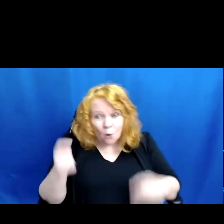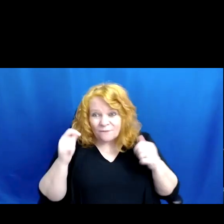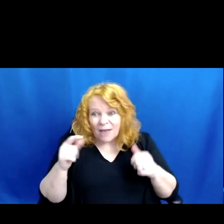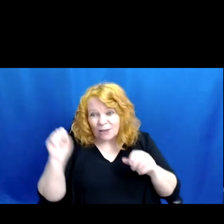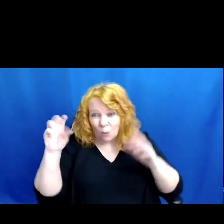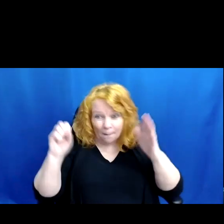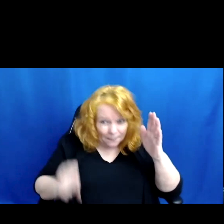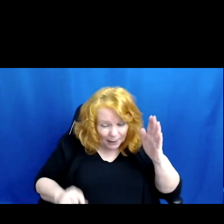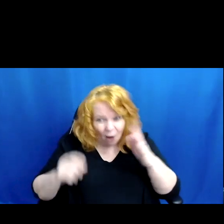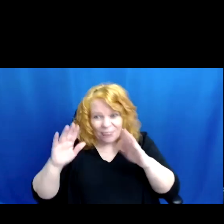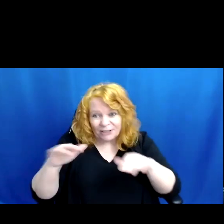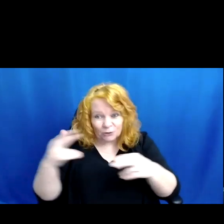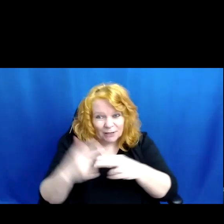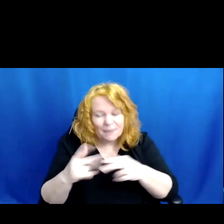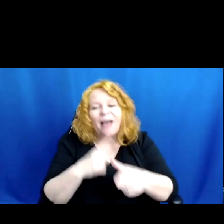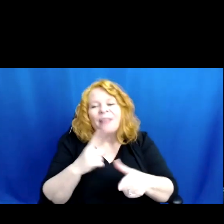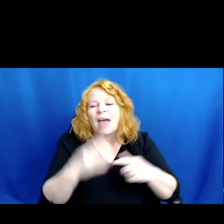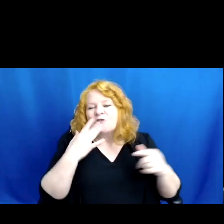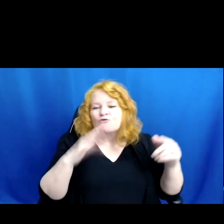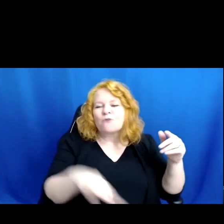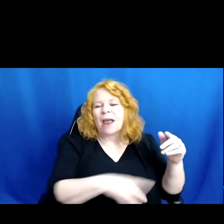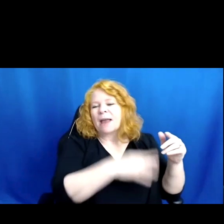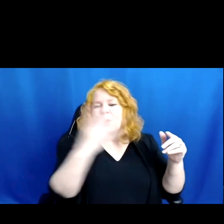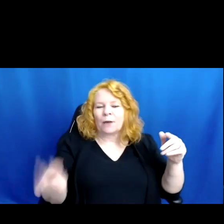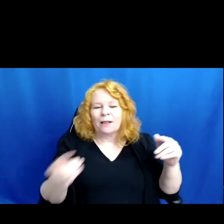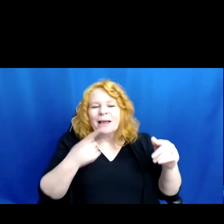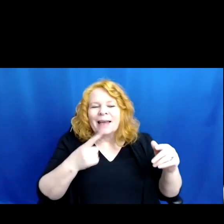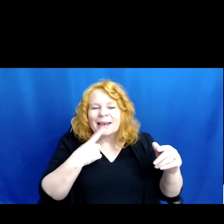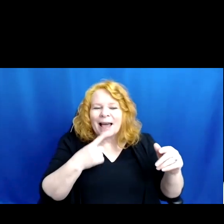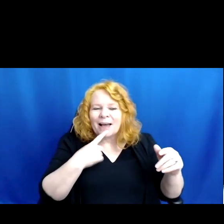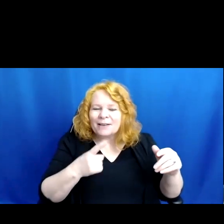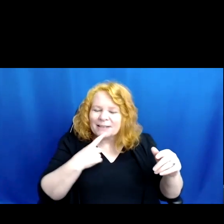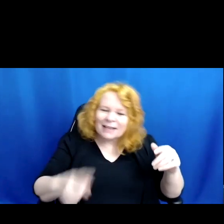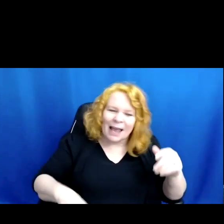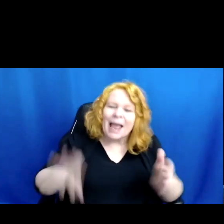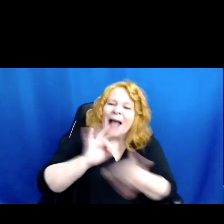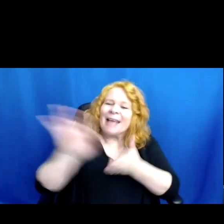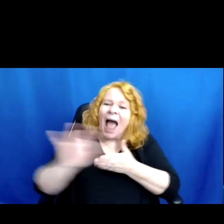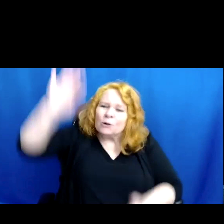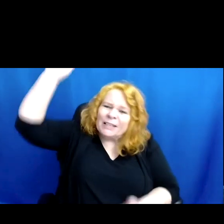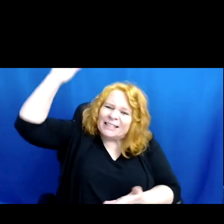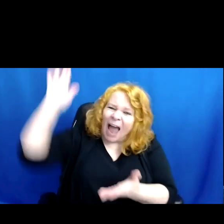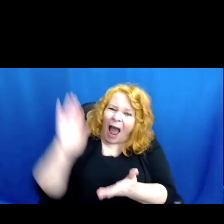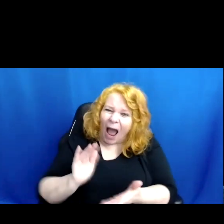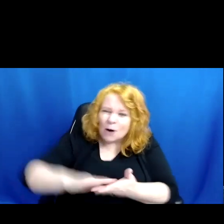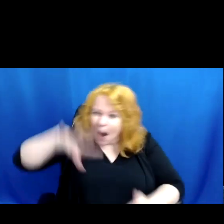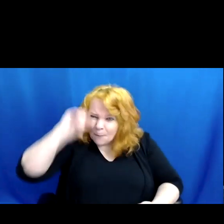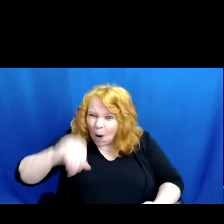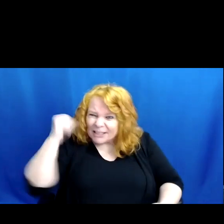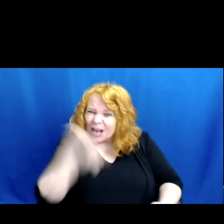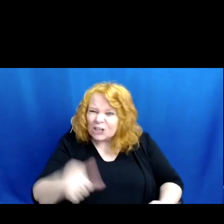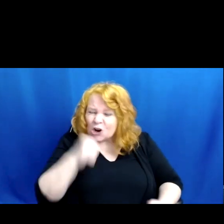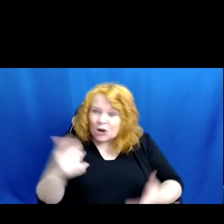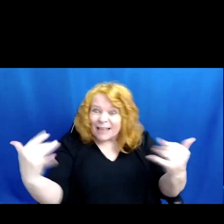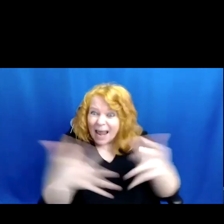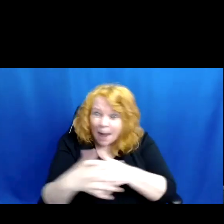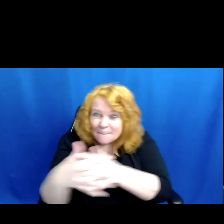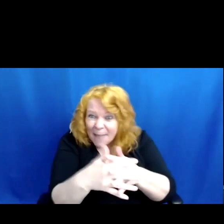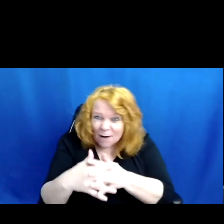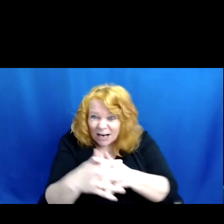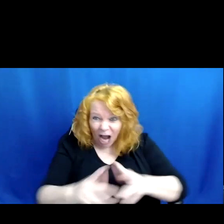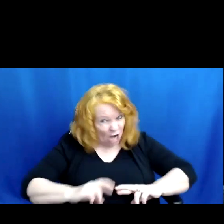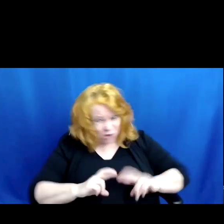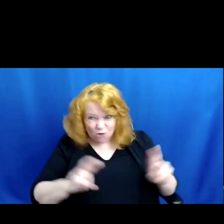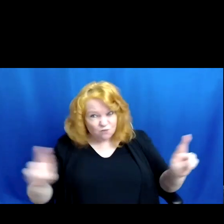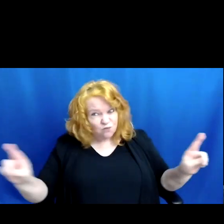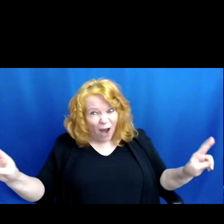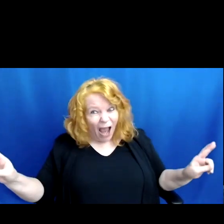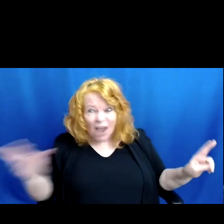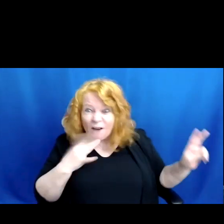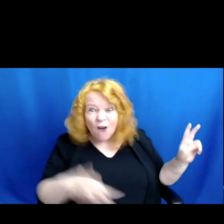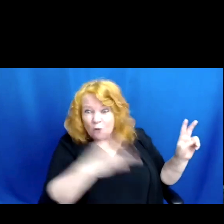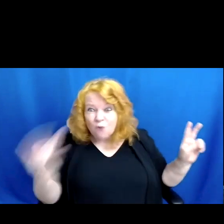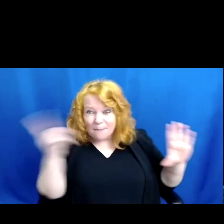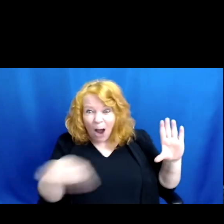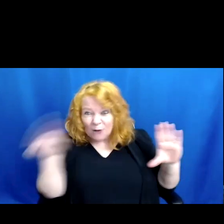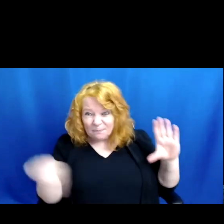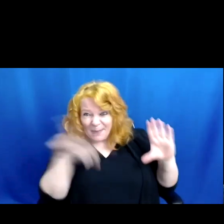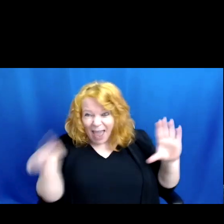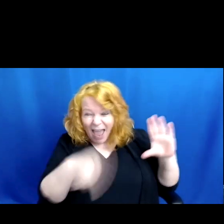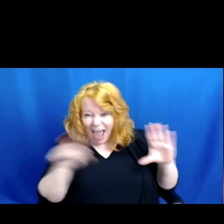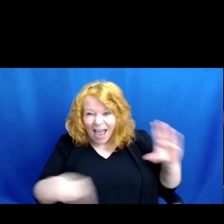Then after I’ll do the rainbow wheel spin, I will say count down boys and girls in America.